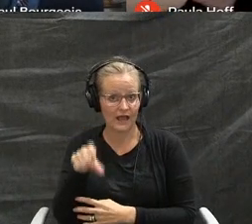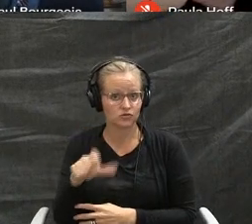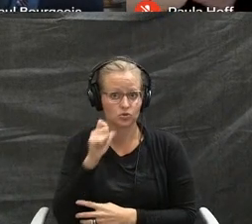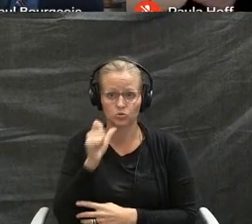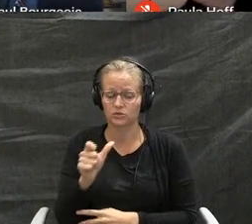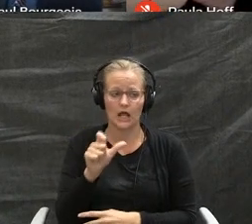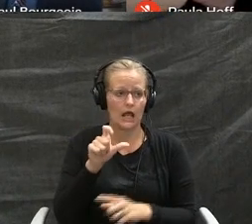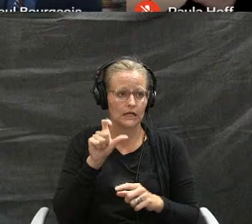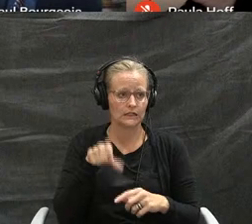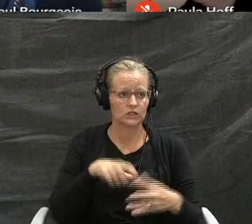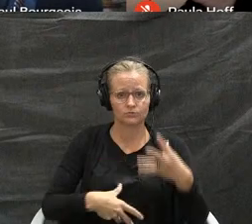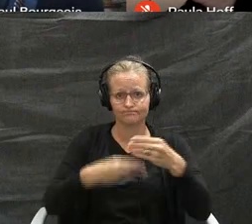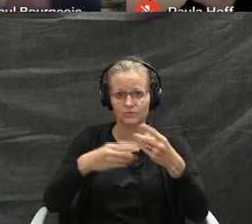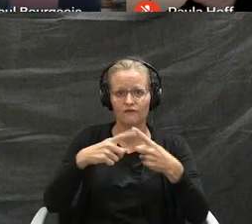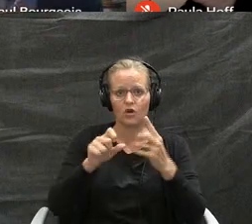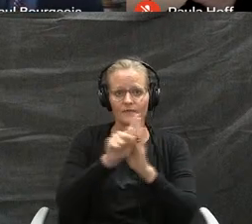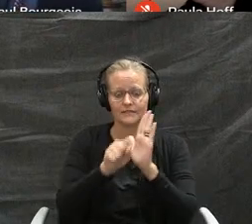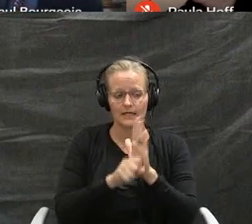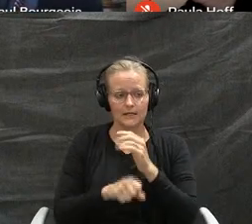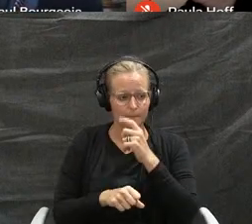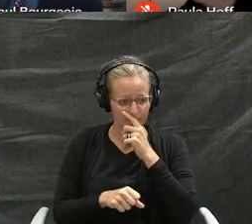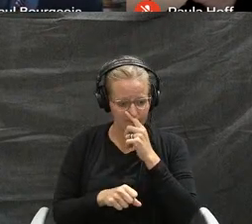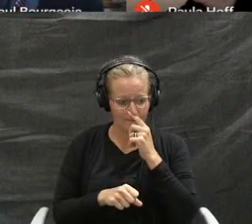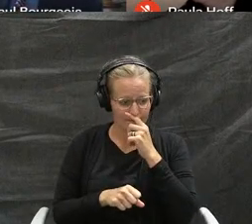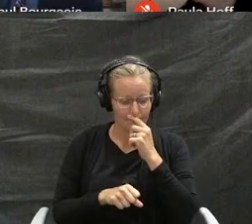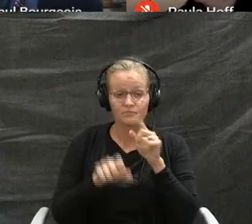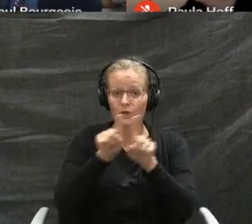have 30,000 disposable masks for visitors, or for whoever forgets